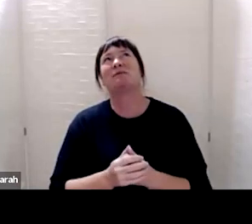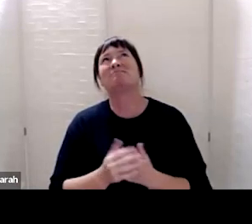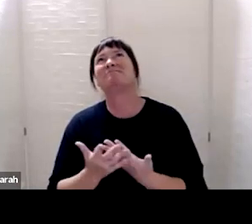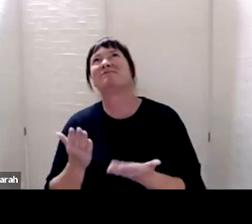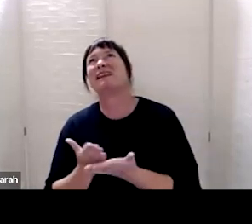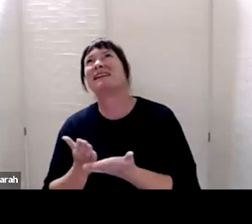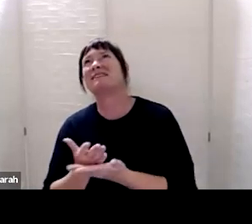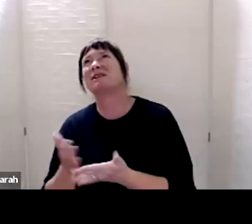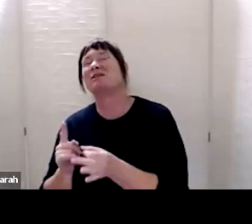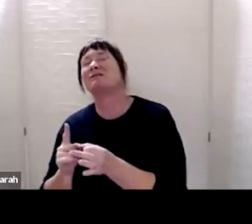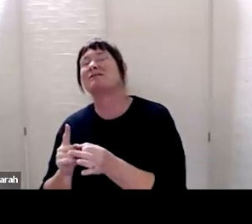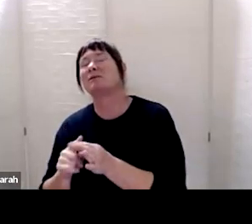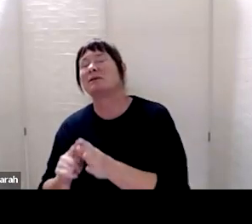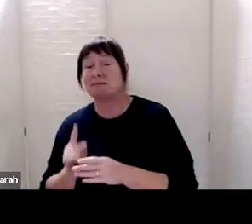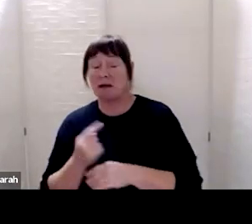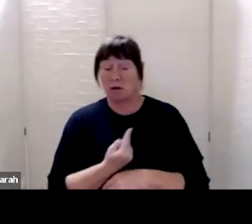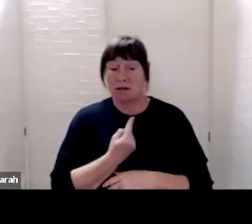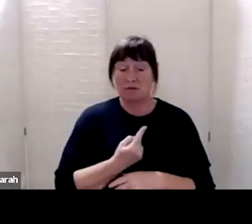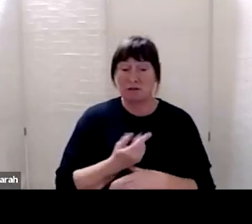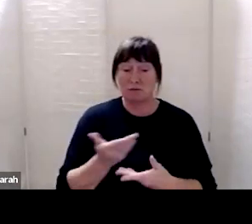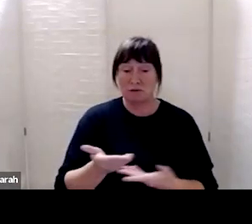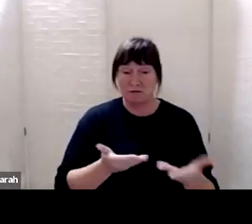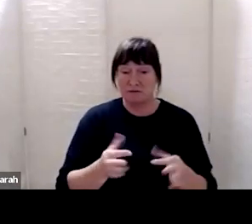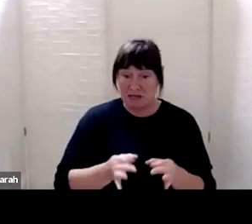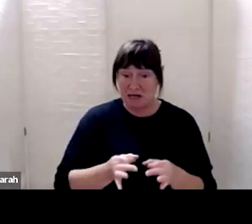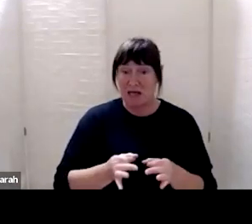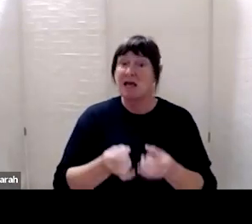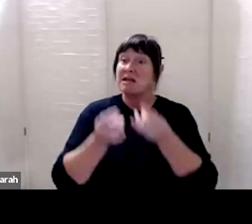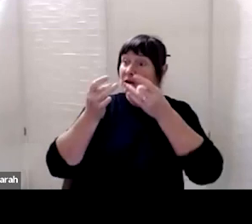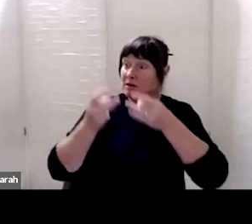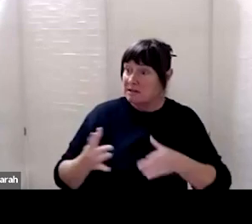but the individual service plan that you write, you know, you talked at the beginning of your relationship with the host